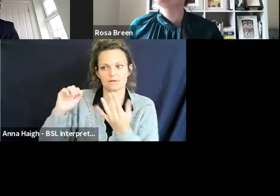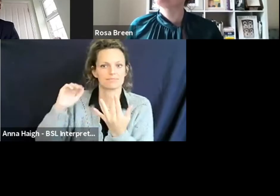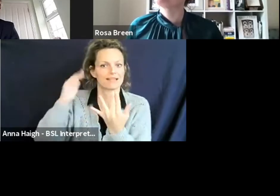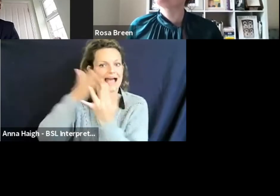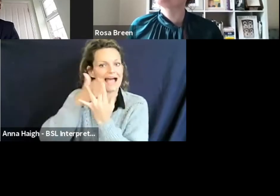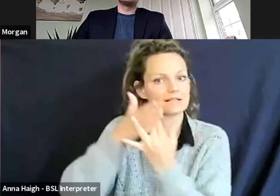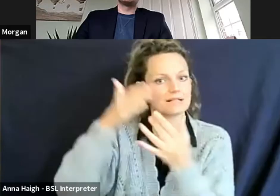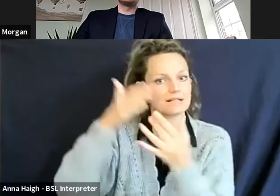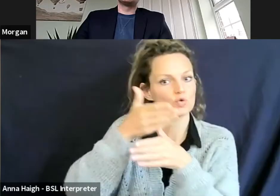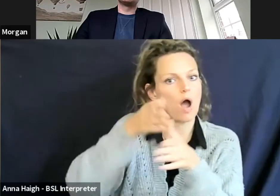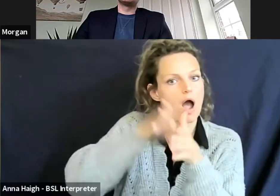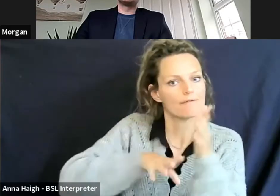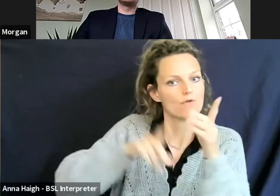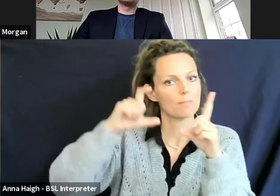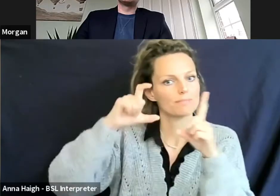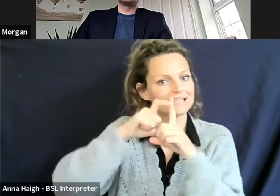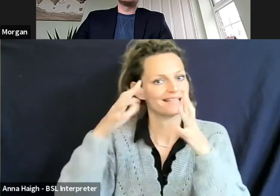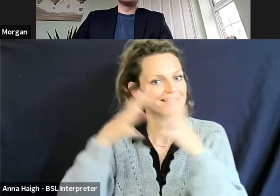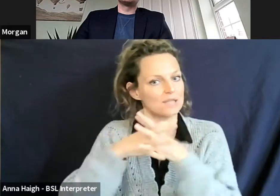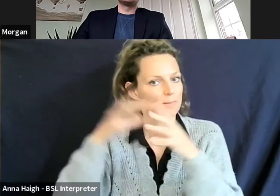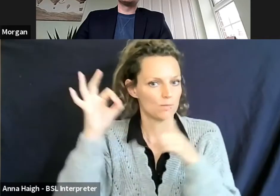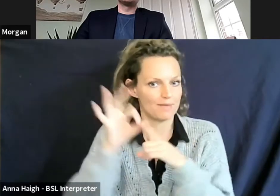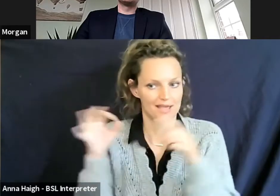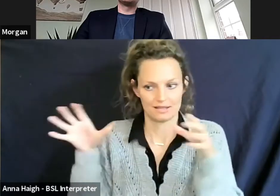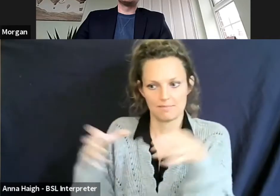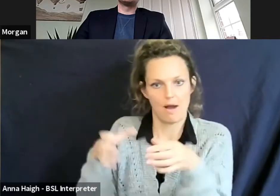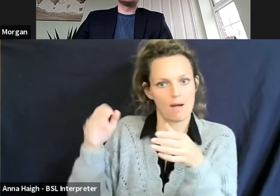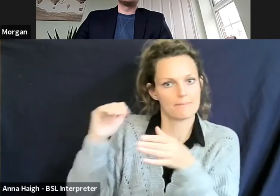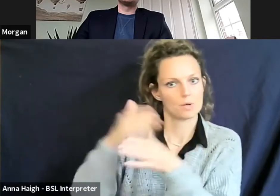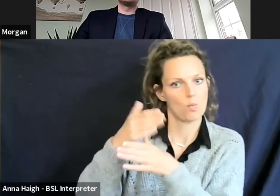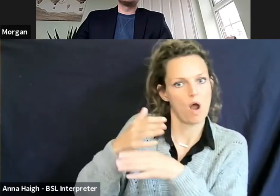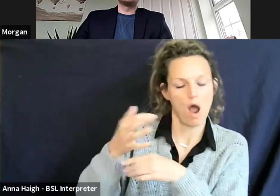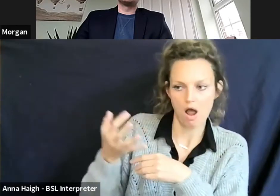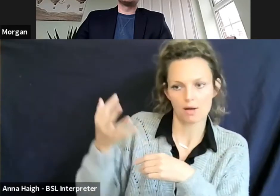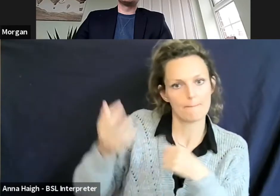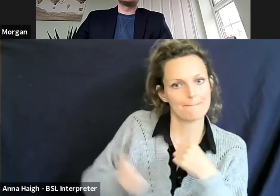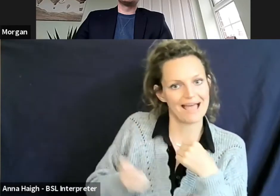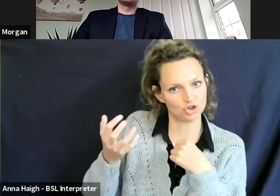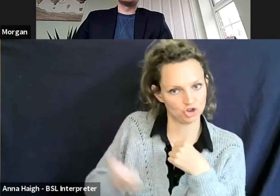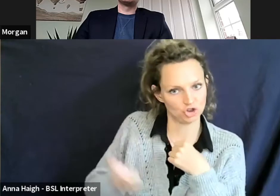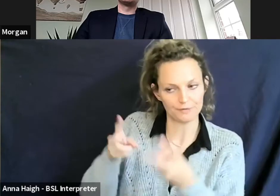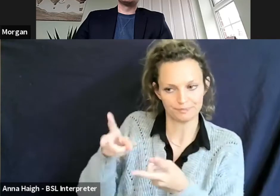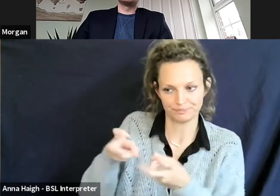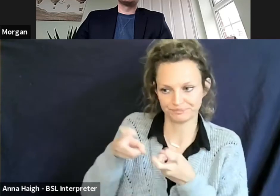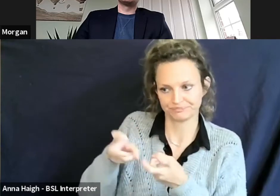The next step I had an access to work with the DWP.